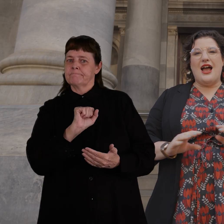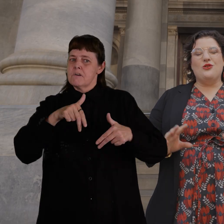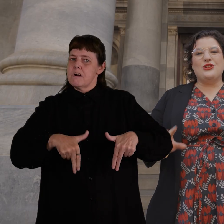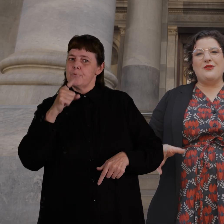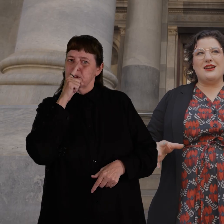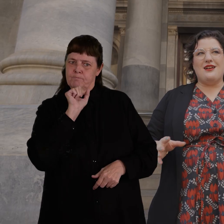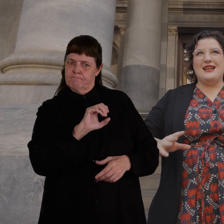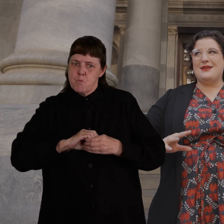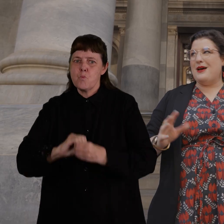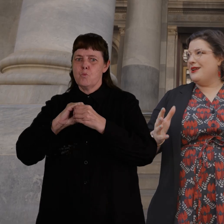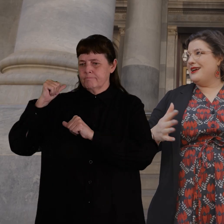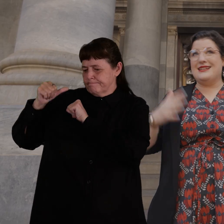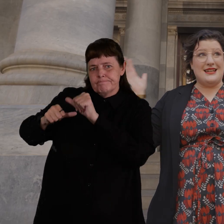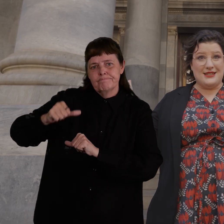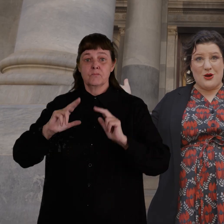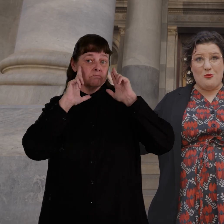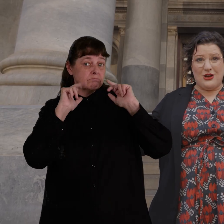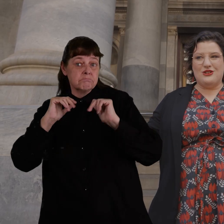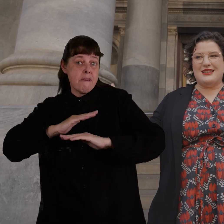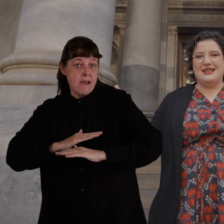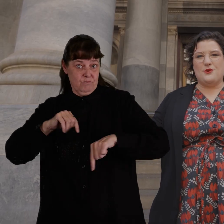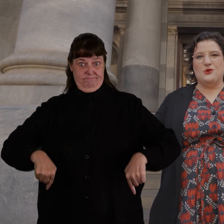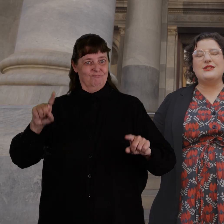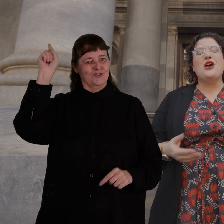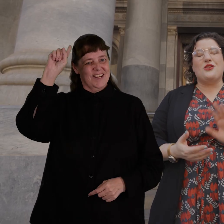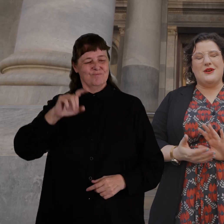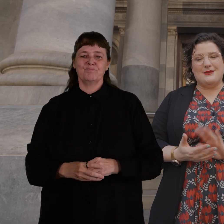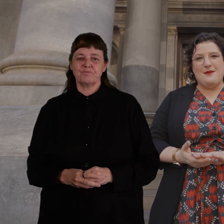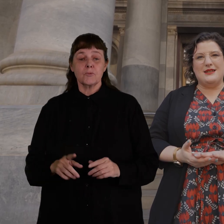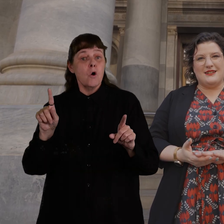I also recognize that Parliament extends well beyond these walls through its members